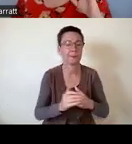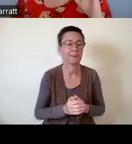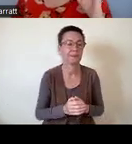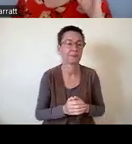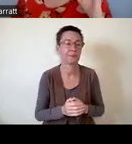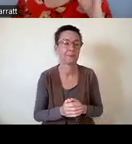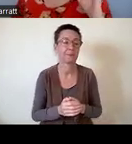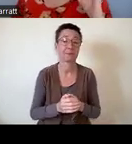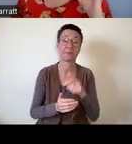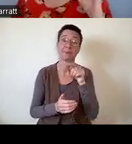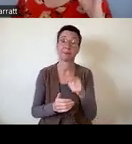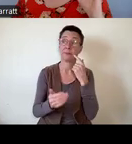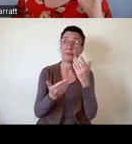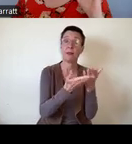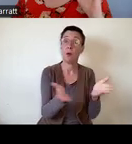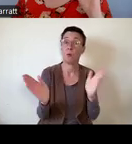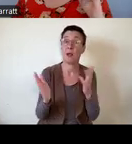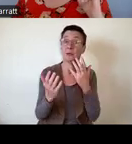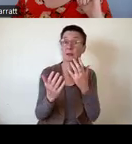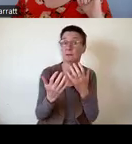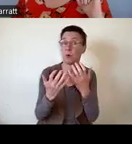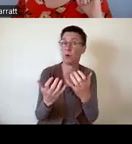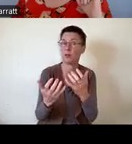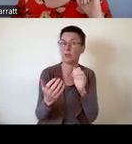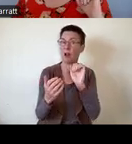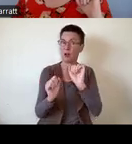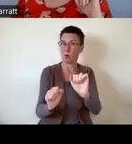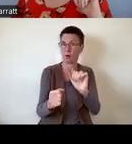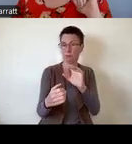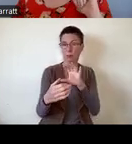The wider audience are going to be your connections. We're going to come onto that in a second.